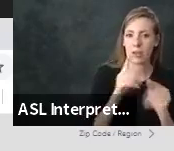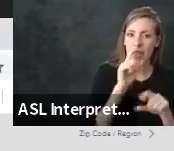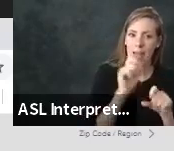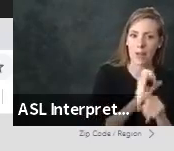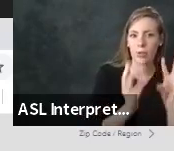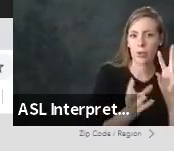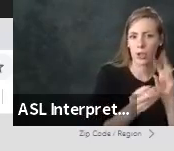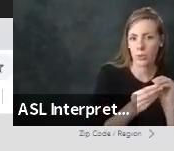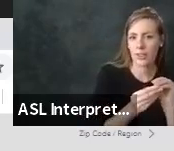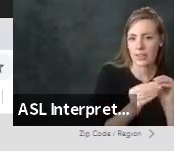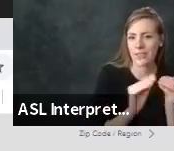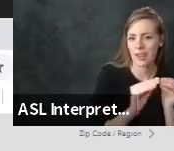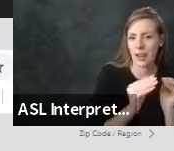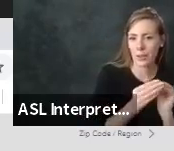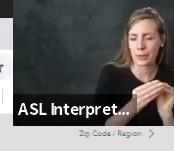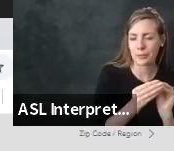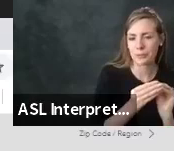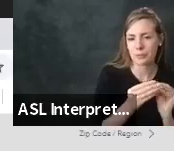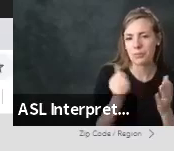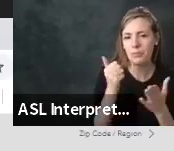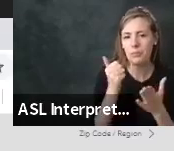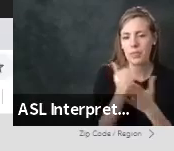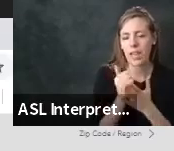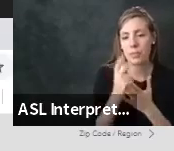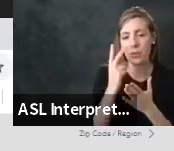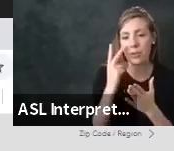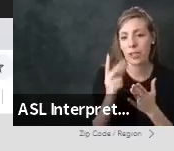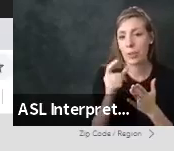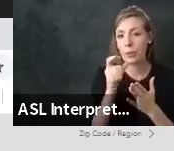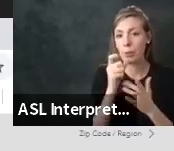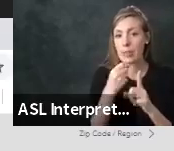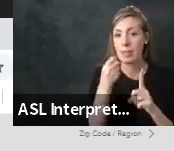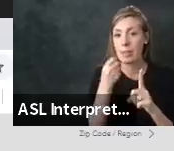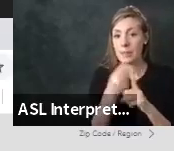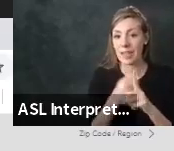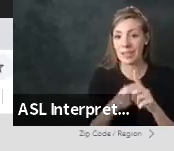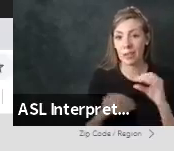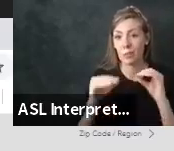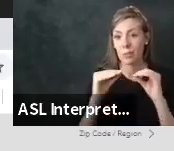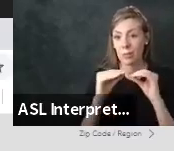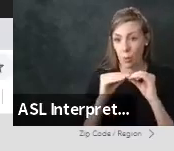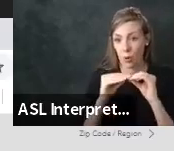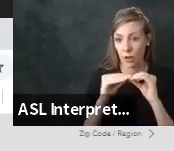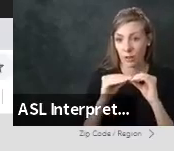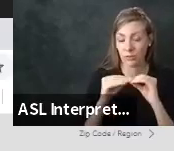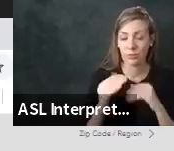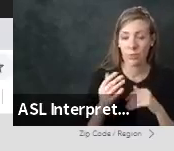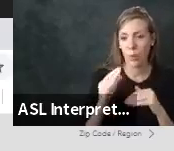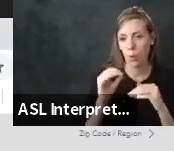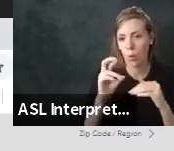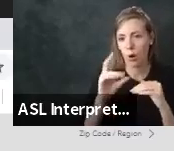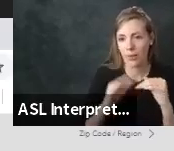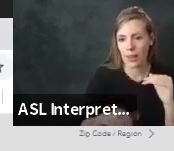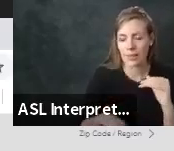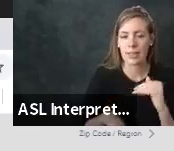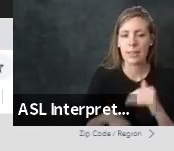which is one way of looking at disproportionate impact another way of understanding that is looking at case rates.